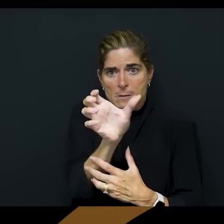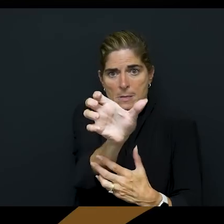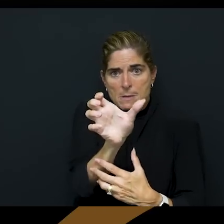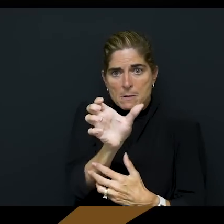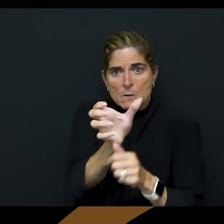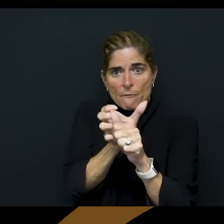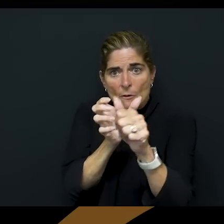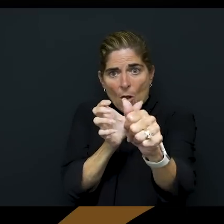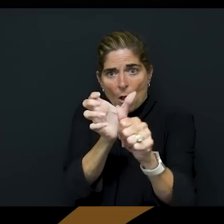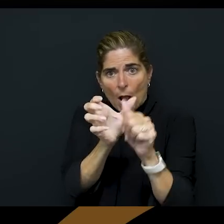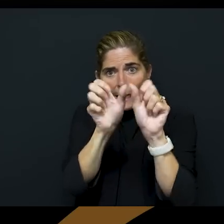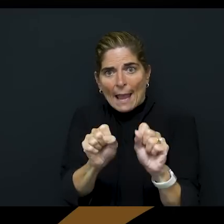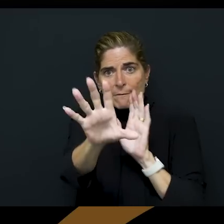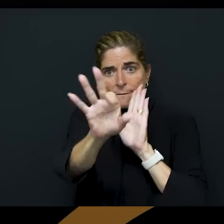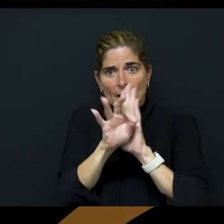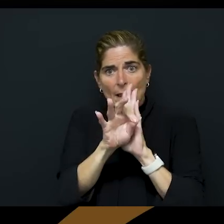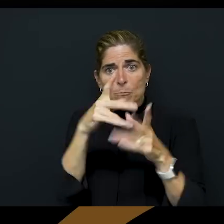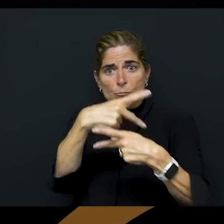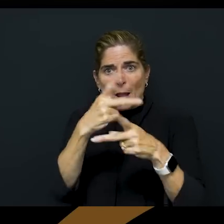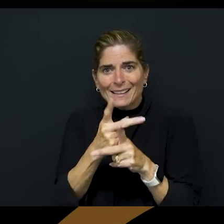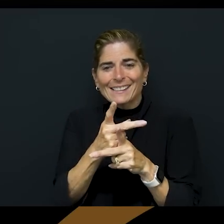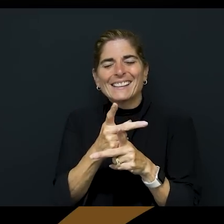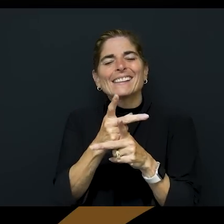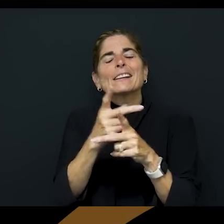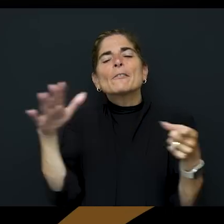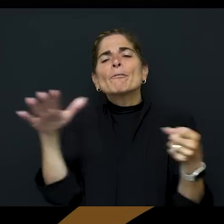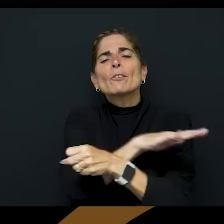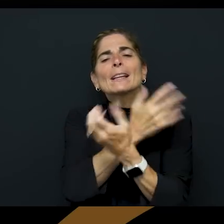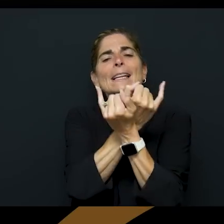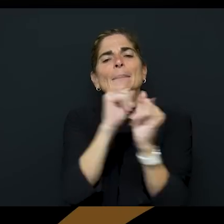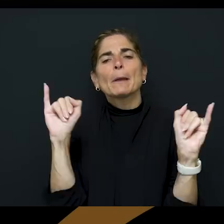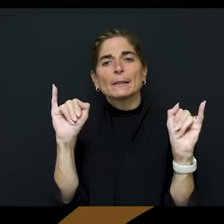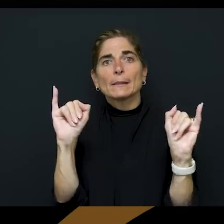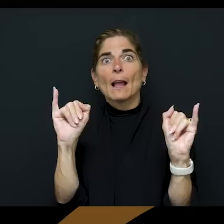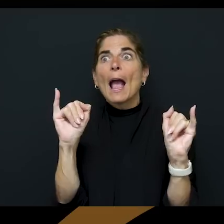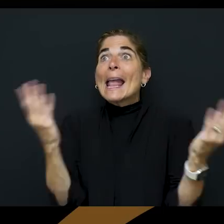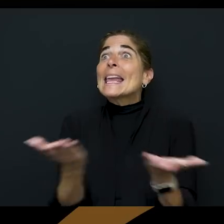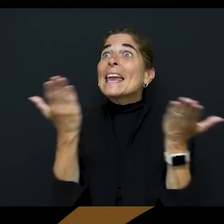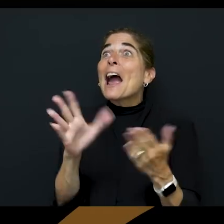It's allowing us to find the product totally independently. Here. -Here, I found it.